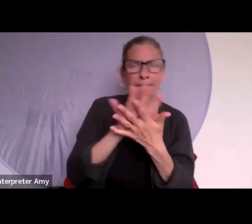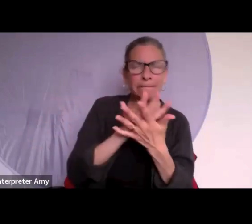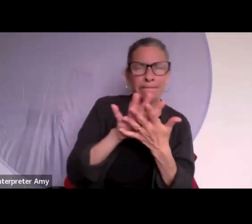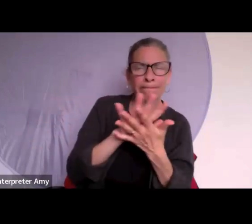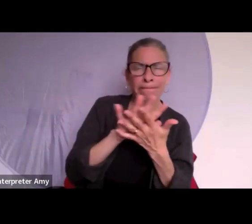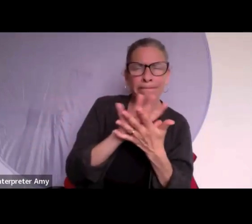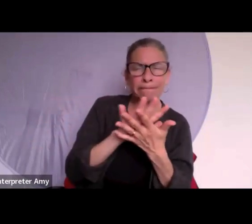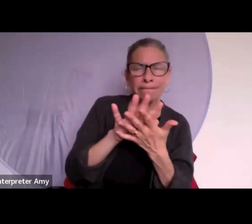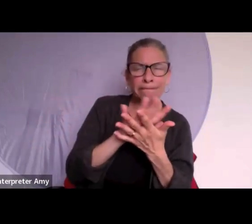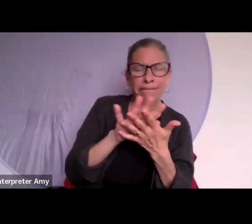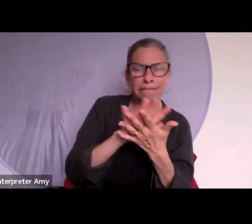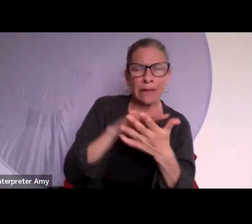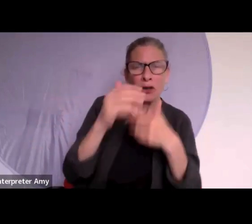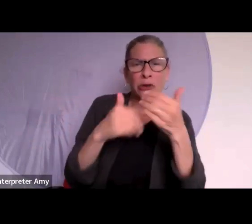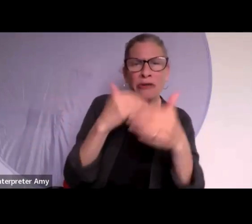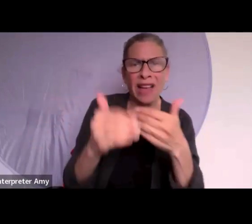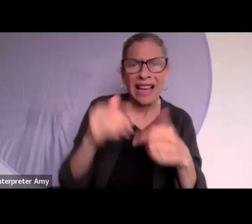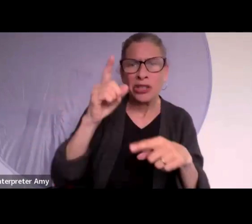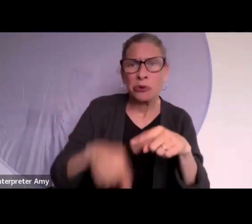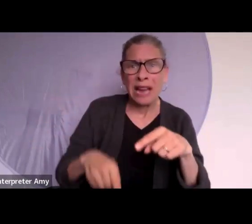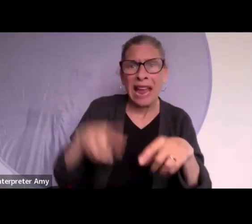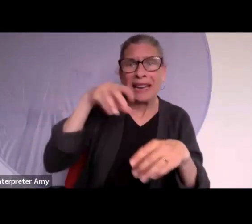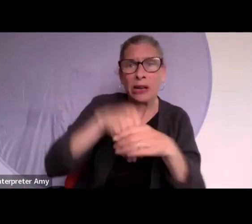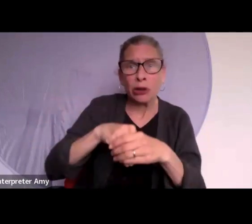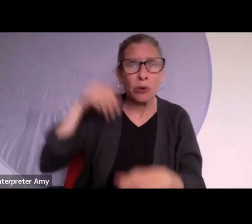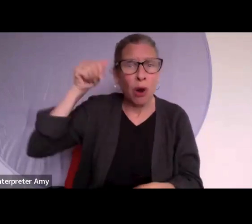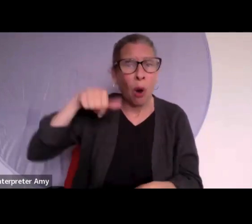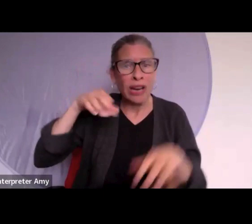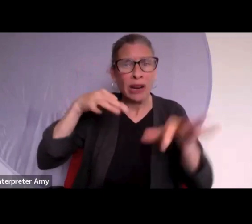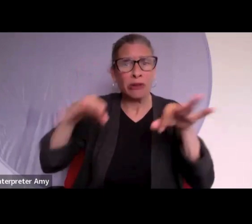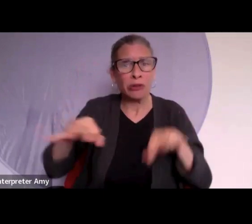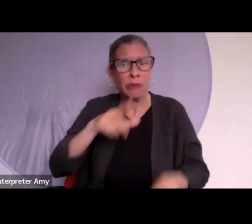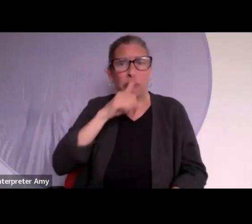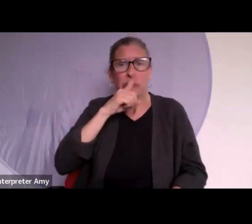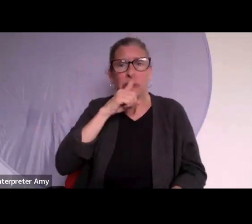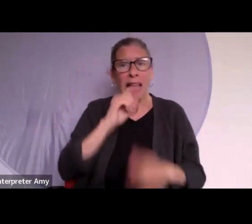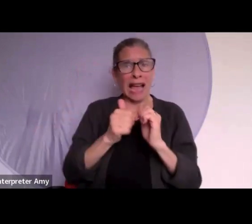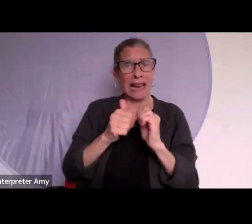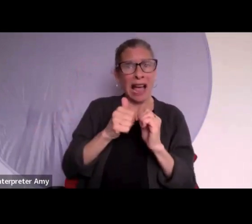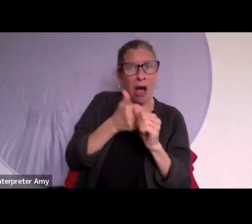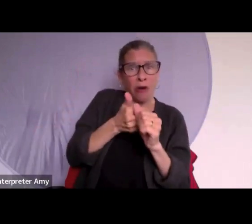go too fast that you can't include audio description, and how to work around that. And if you need to make things fast,